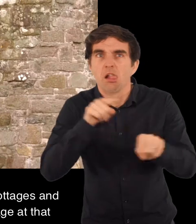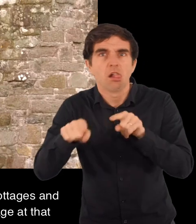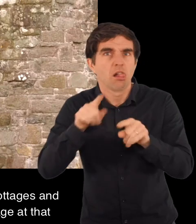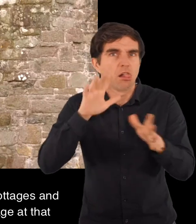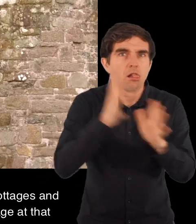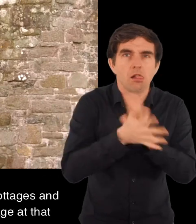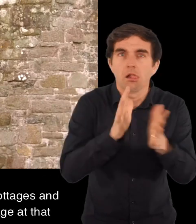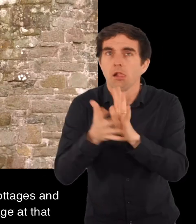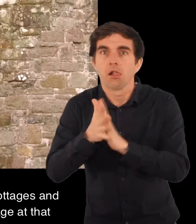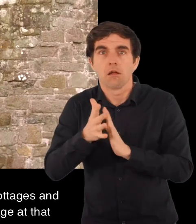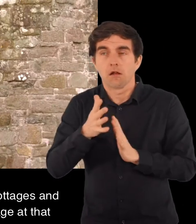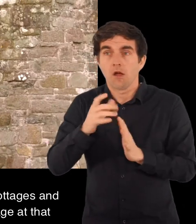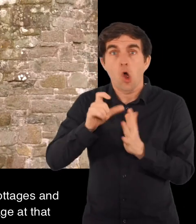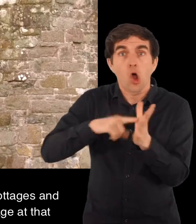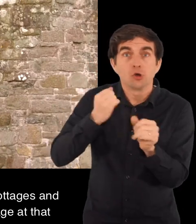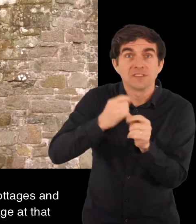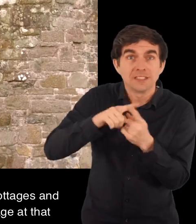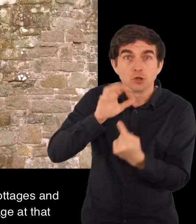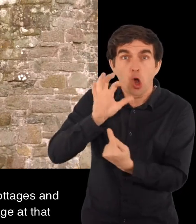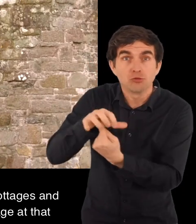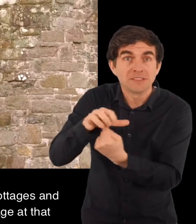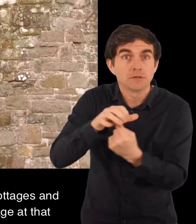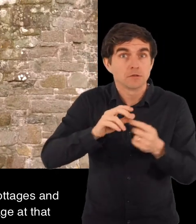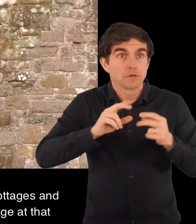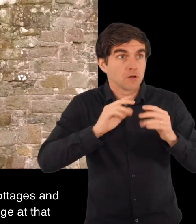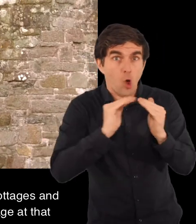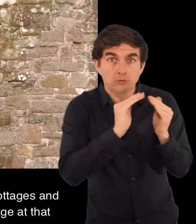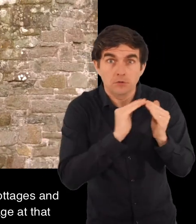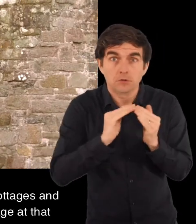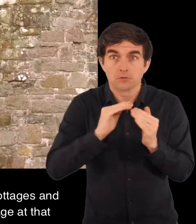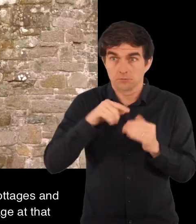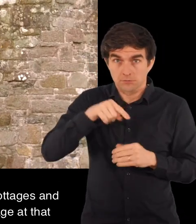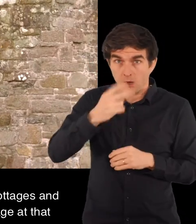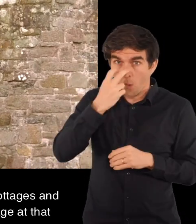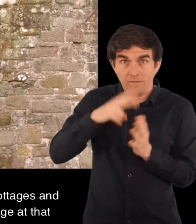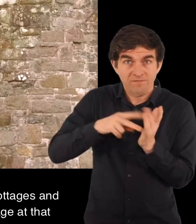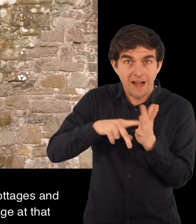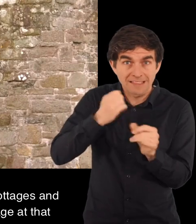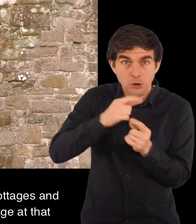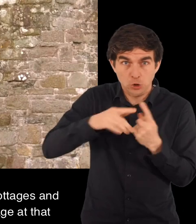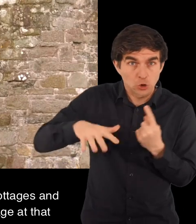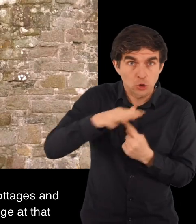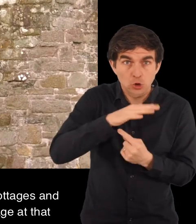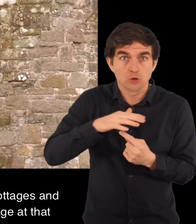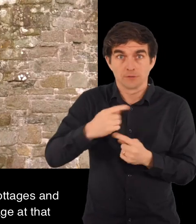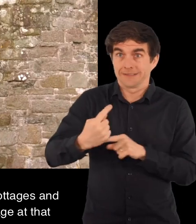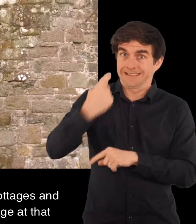They actually destroyed all the cottages and houses that were in the old village at that